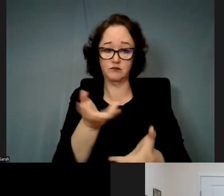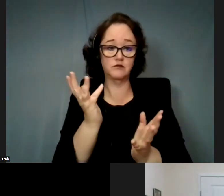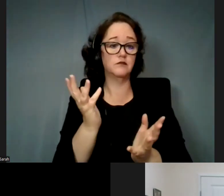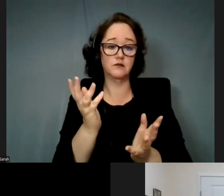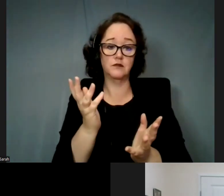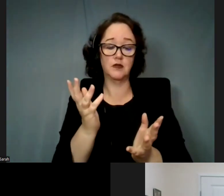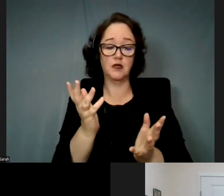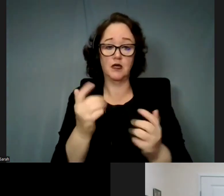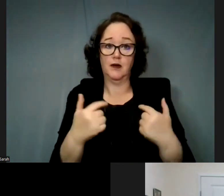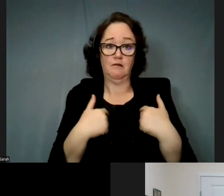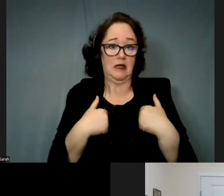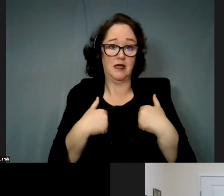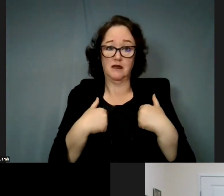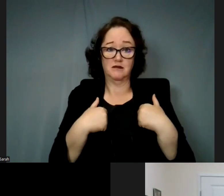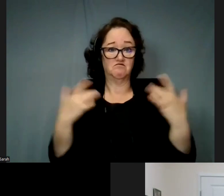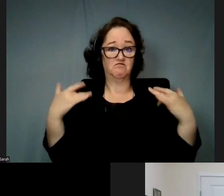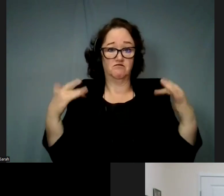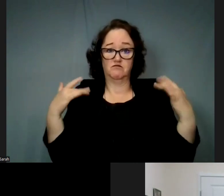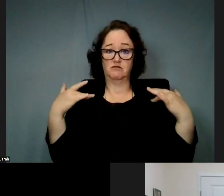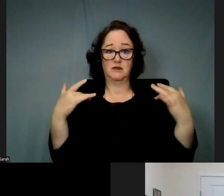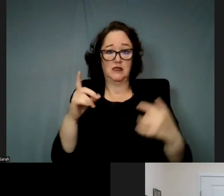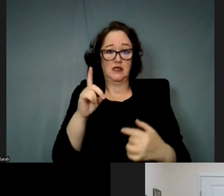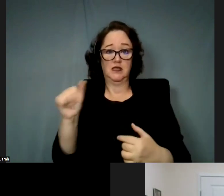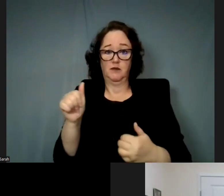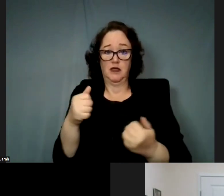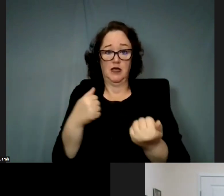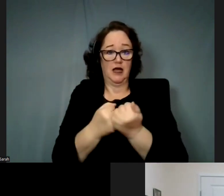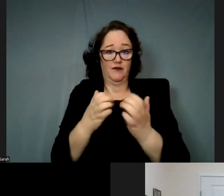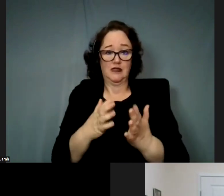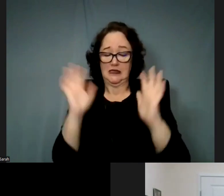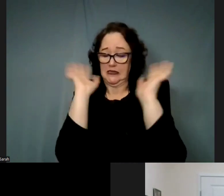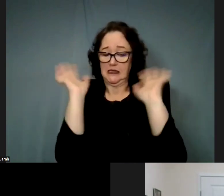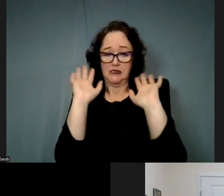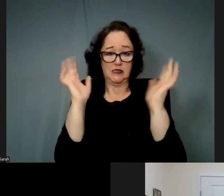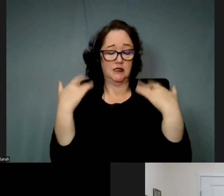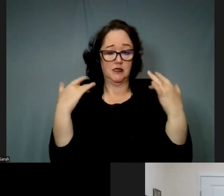advocacy. I figured my disability took over enough of